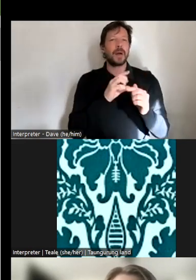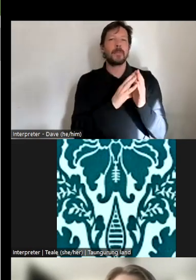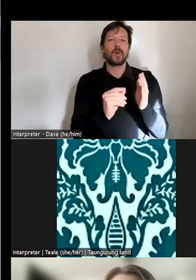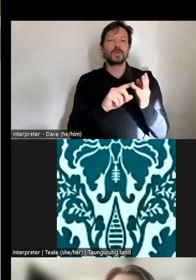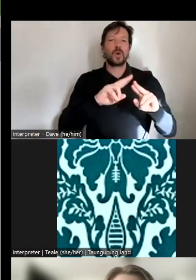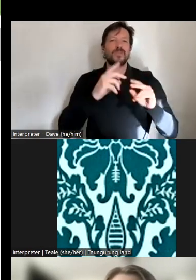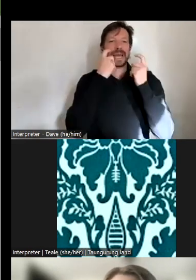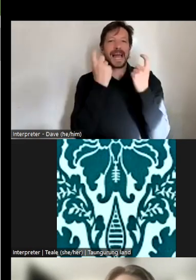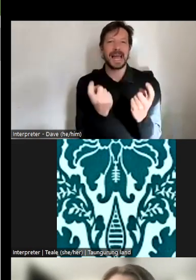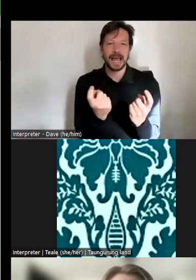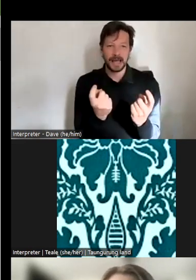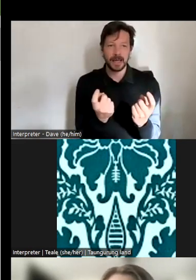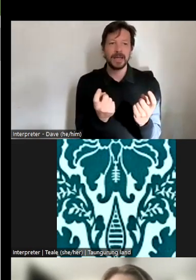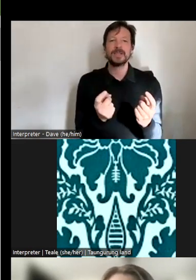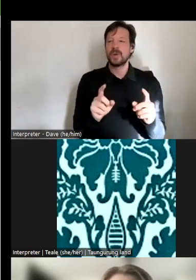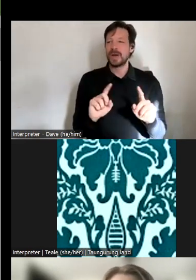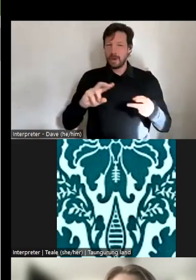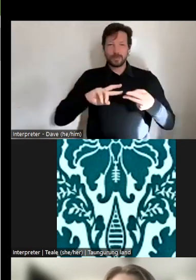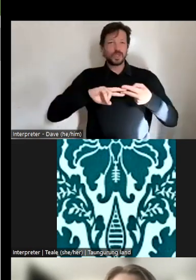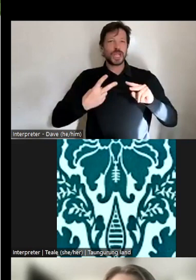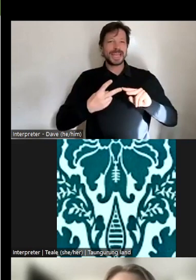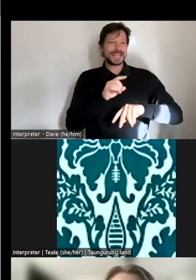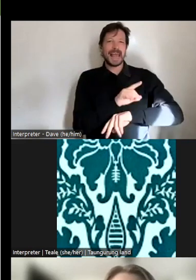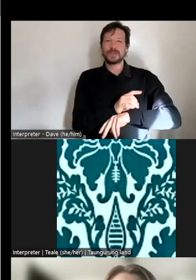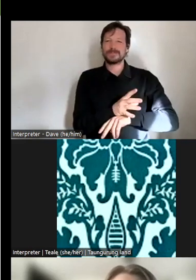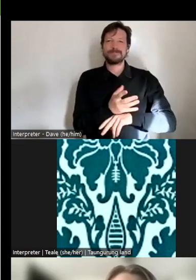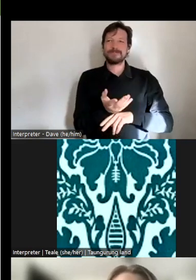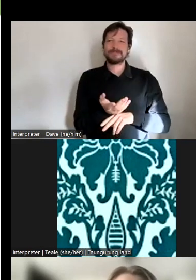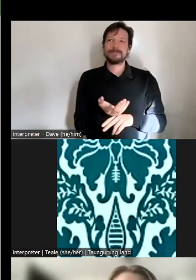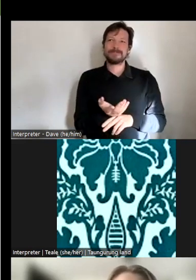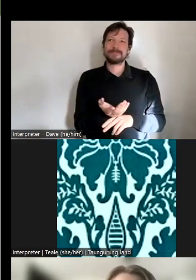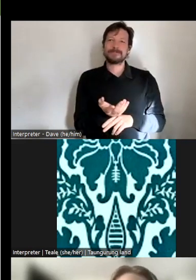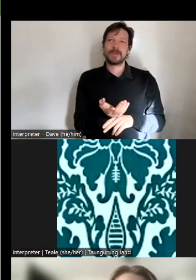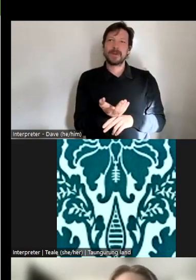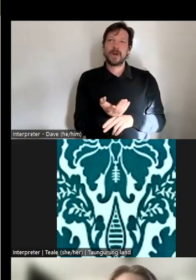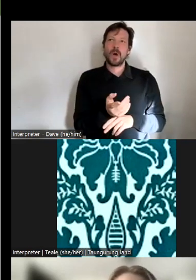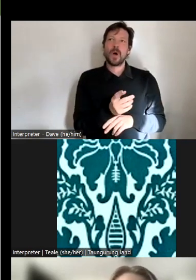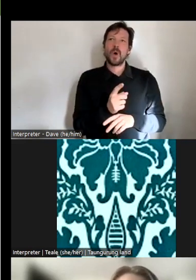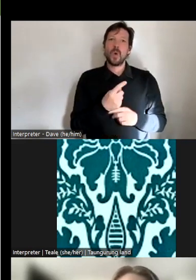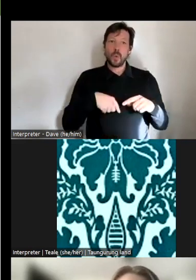genetic counsellors, what we'd really like to do is try and embed them in the clinics